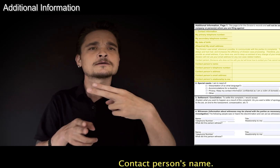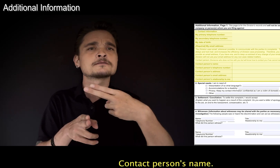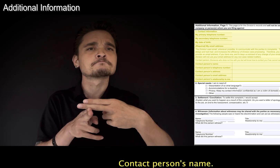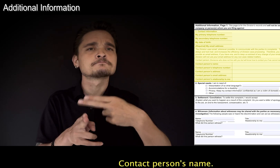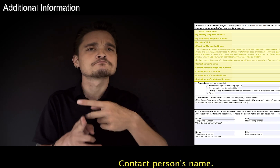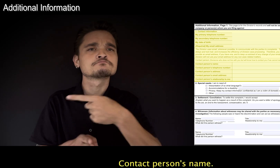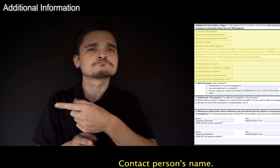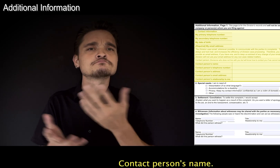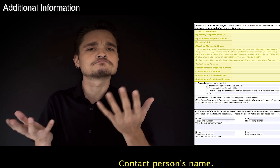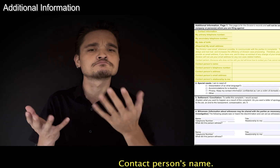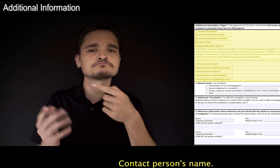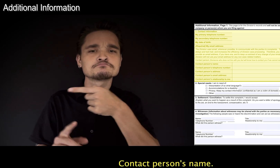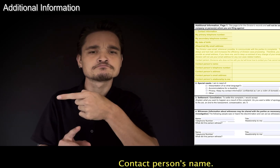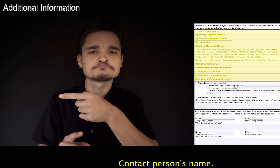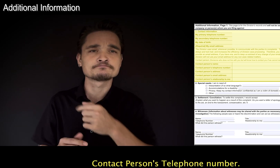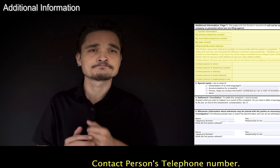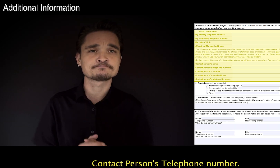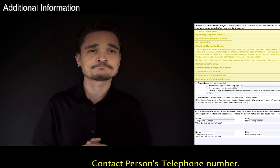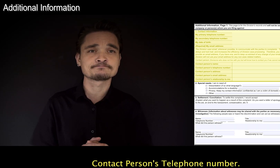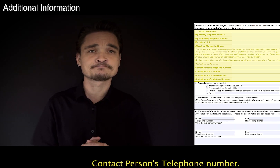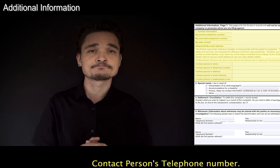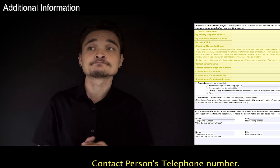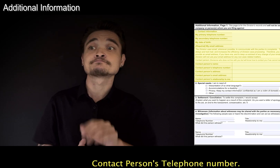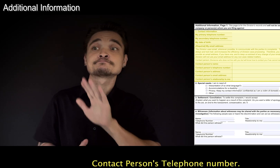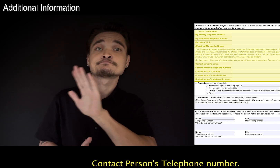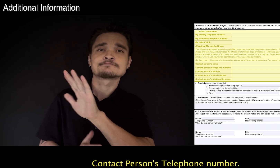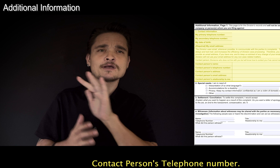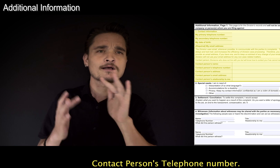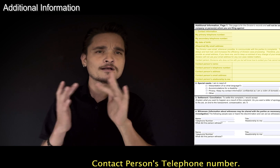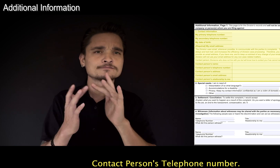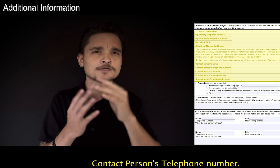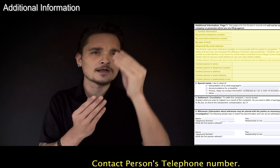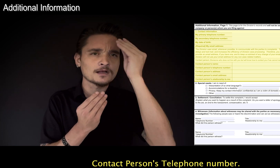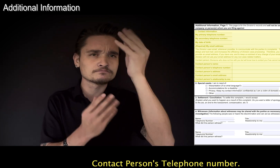Contact person's name. Contact Person's Telephone number.